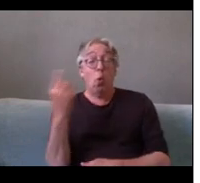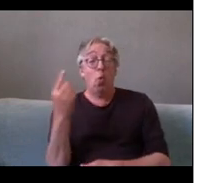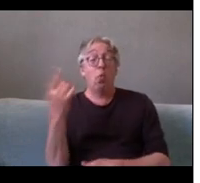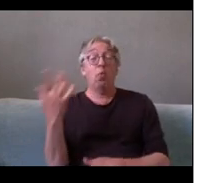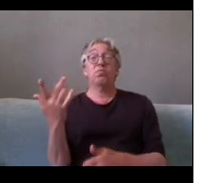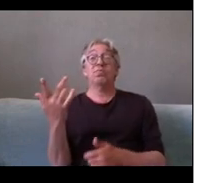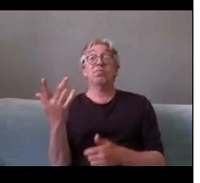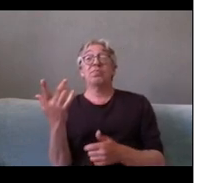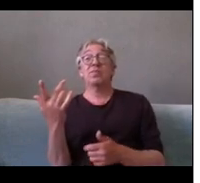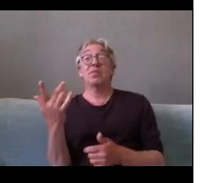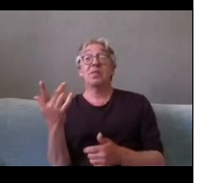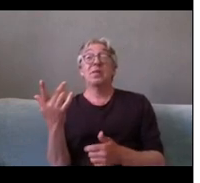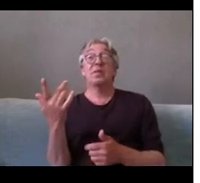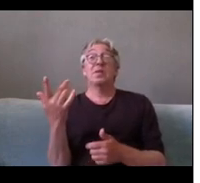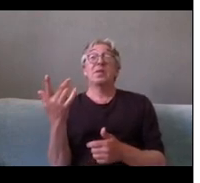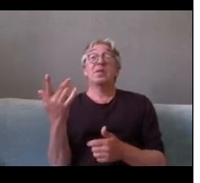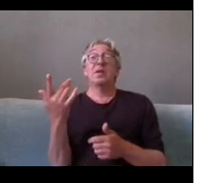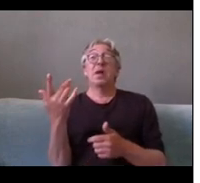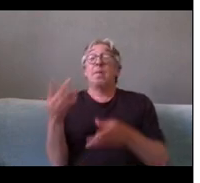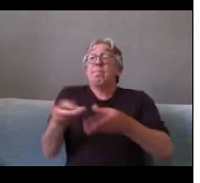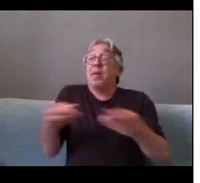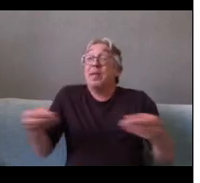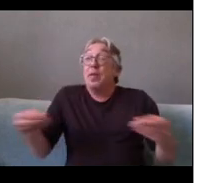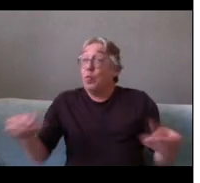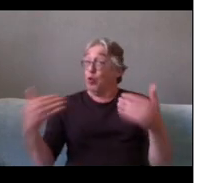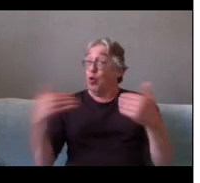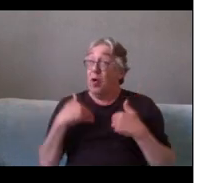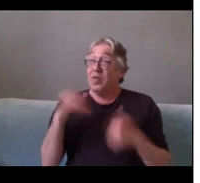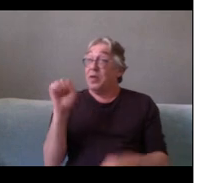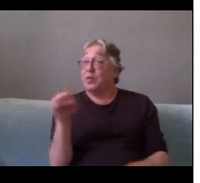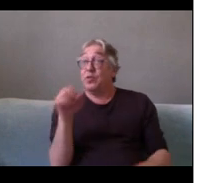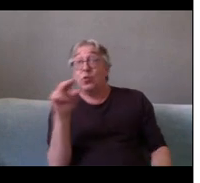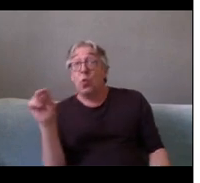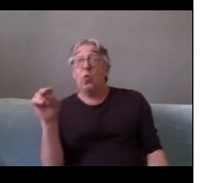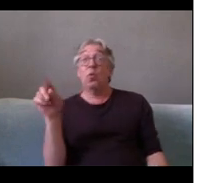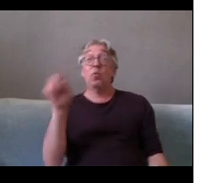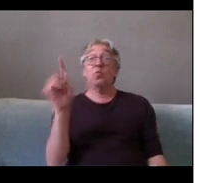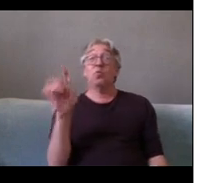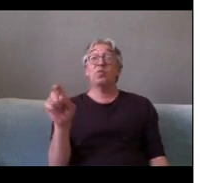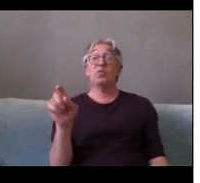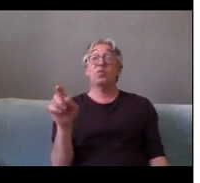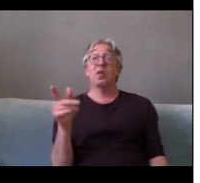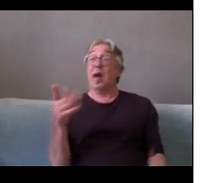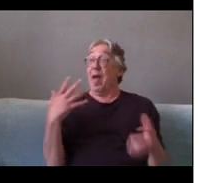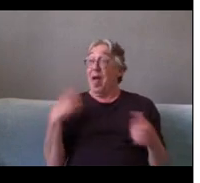, use and ownership of... (cutting out)